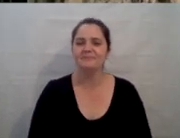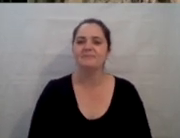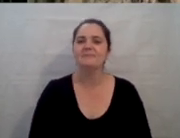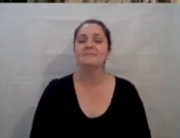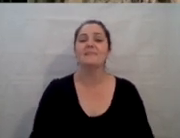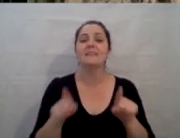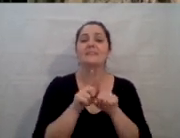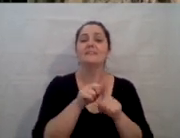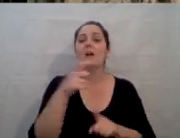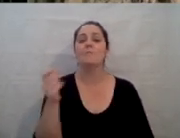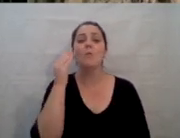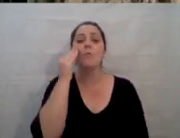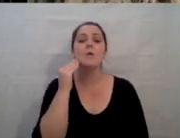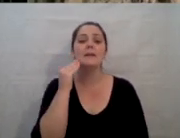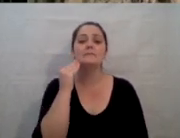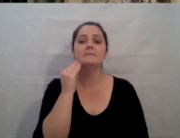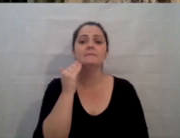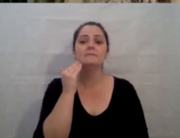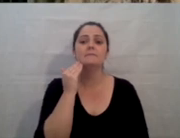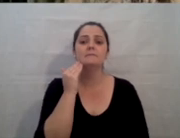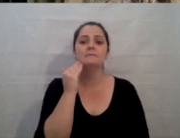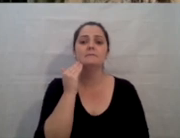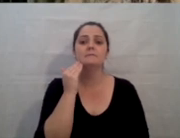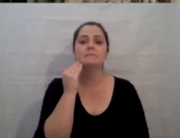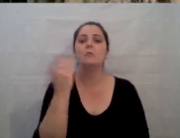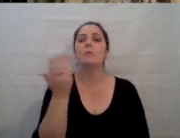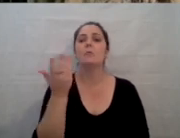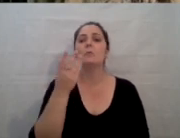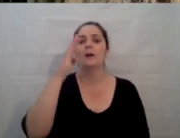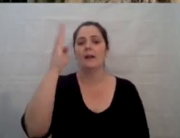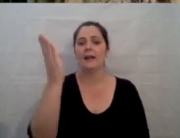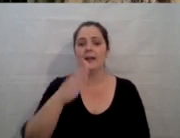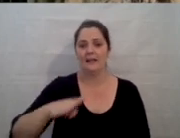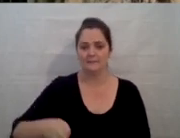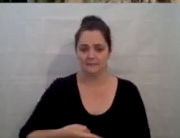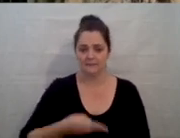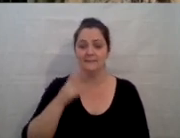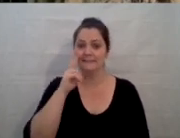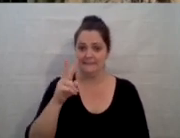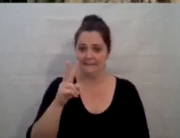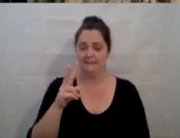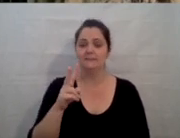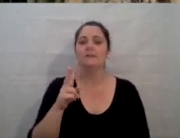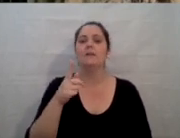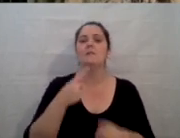I'm getting the overall curve coming like that, through her body, and I'm saying her